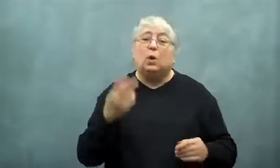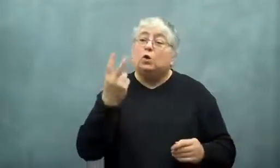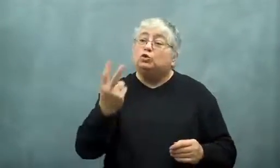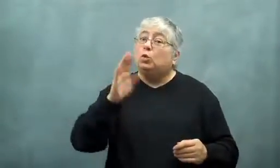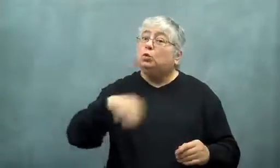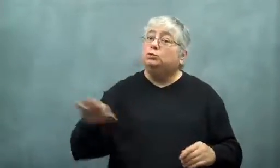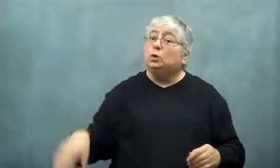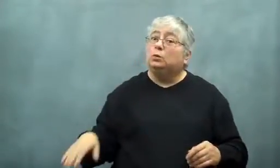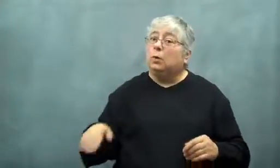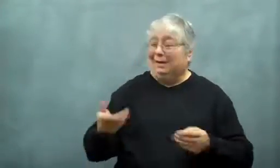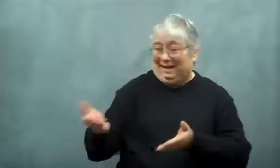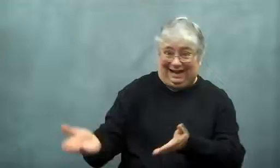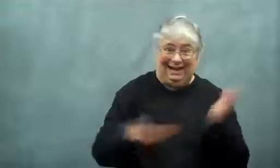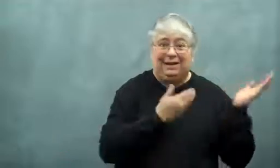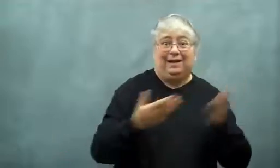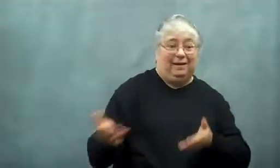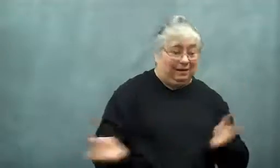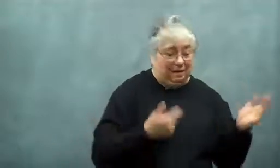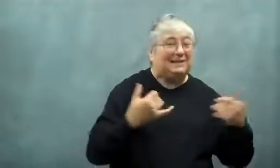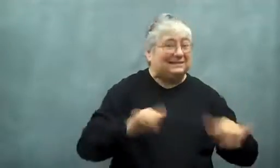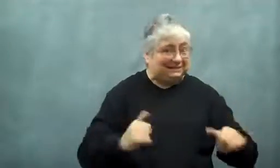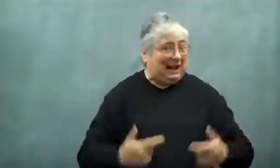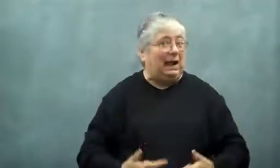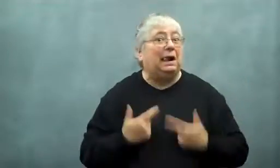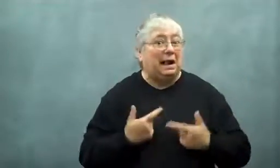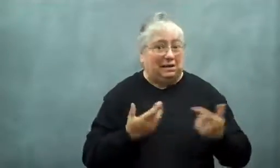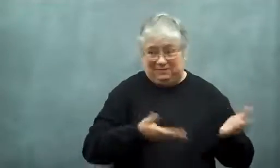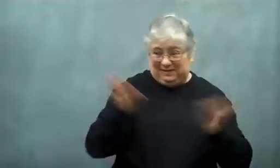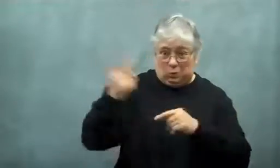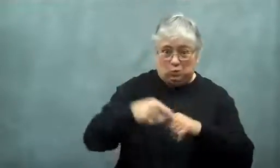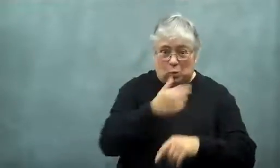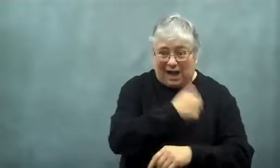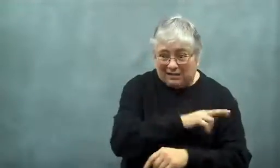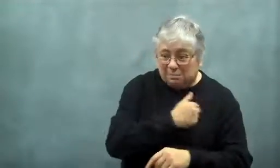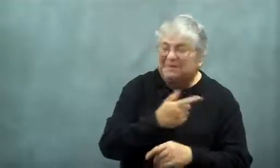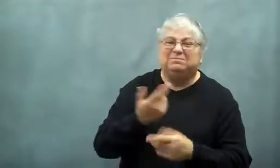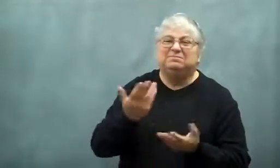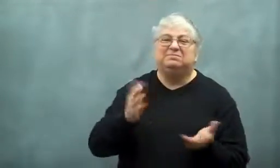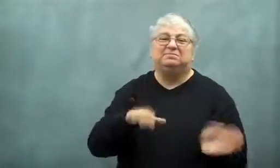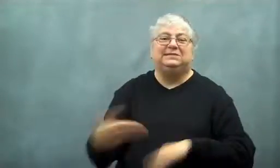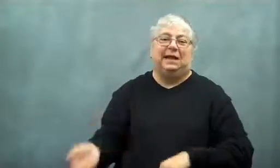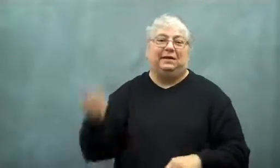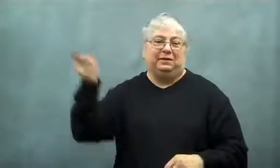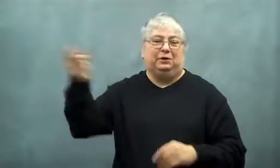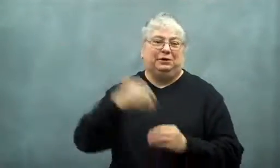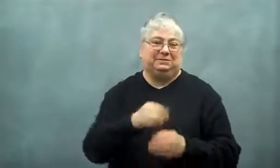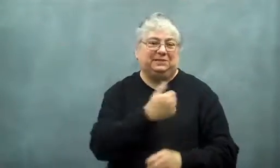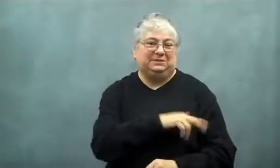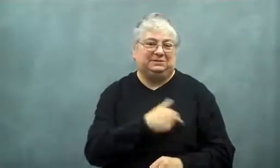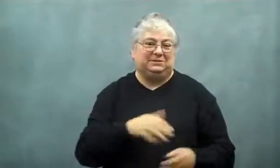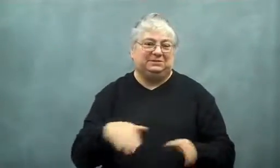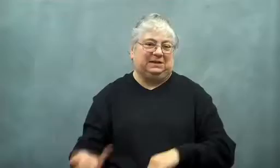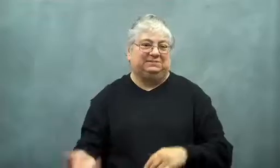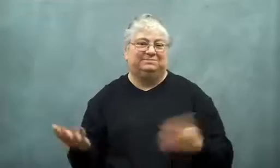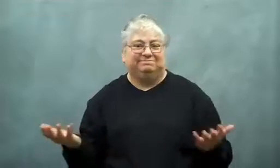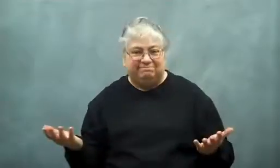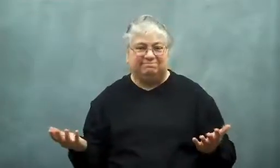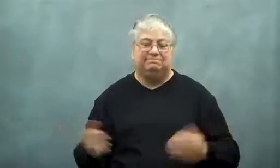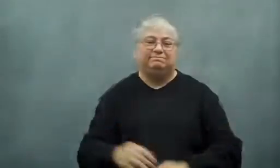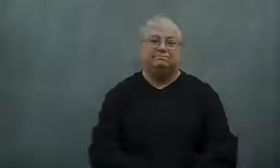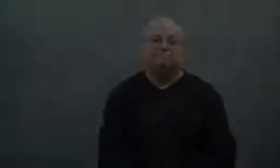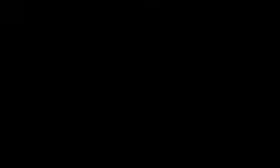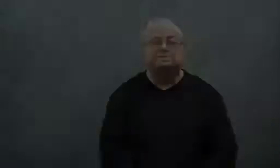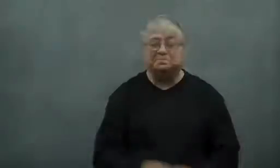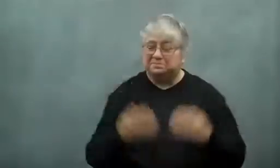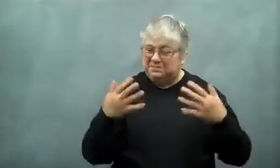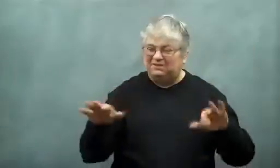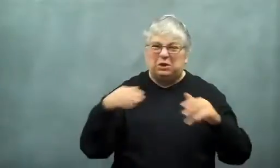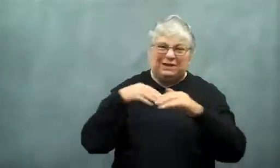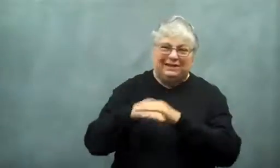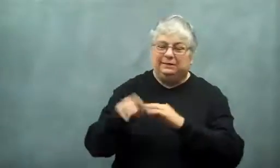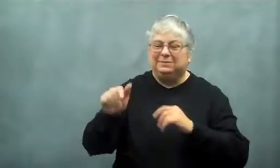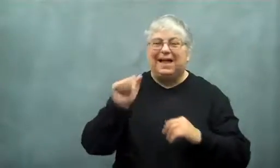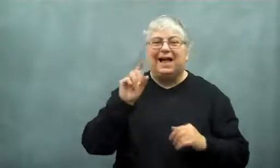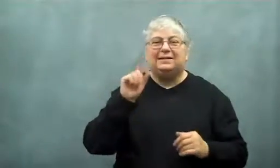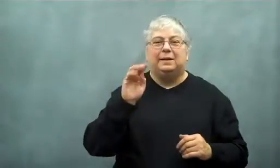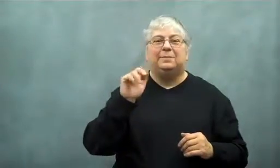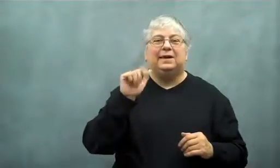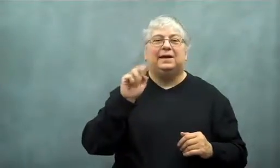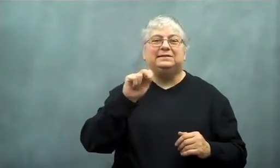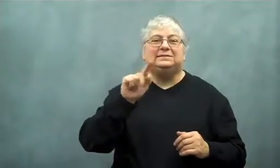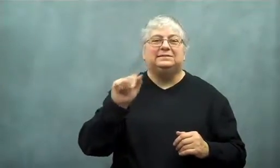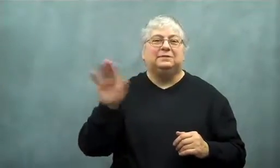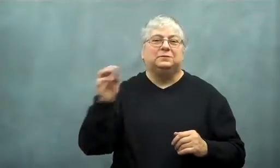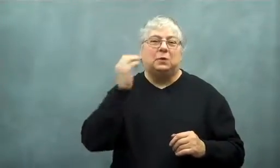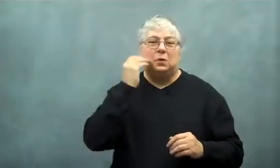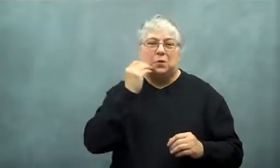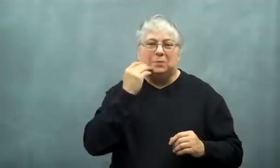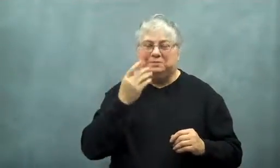Two children were taken to the hospital still alive, but they died there.